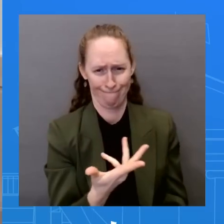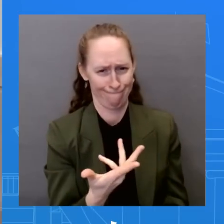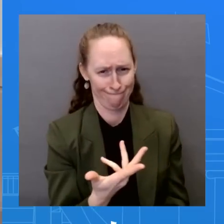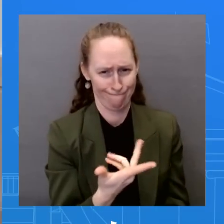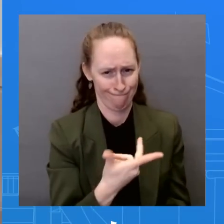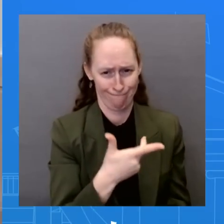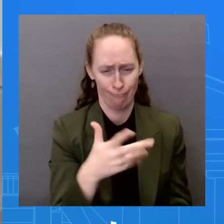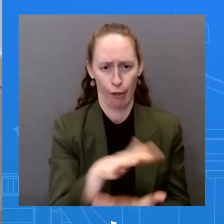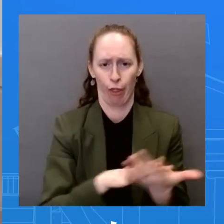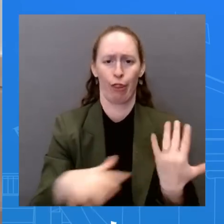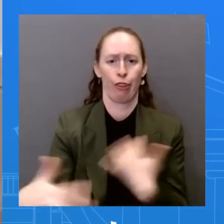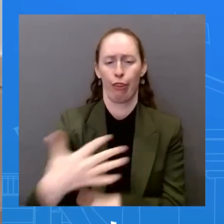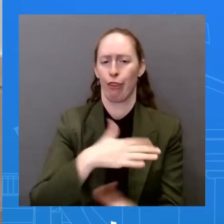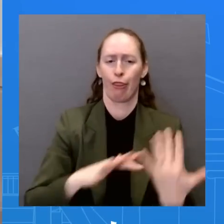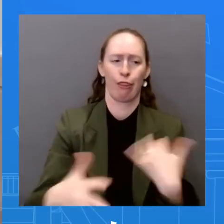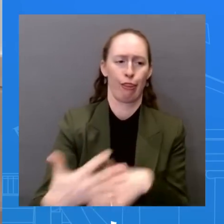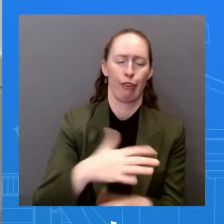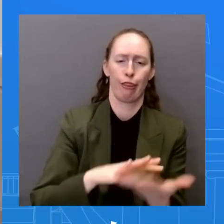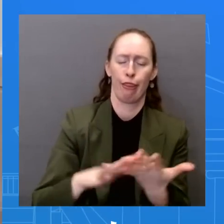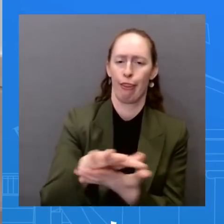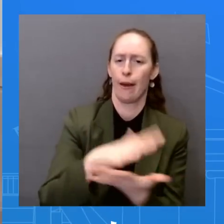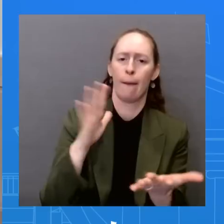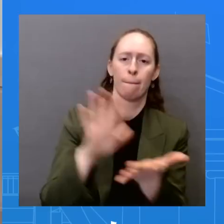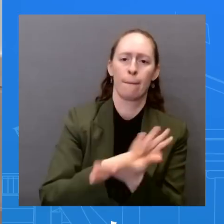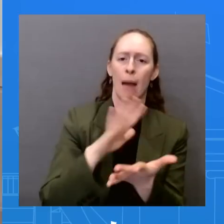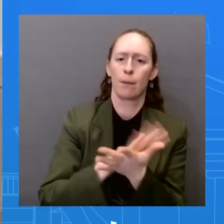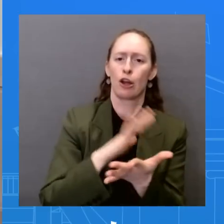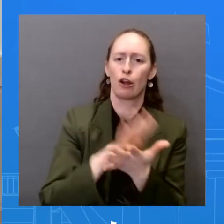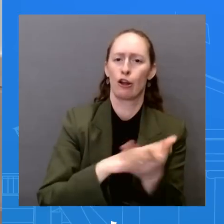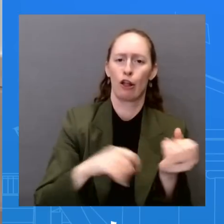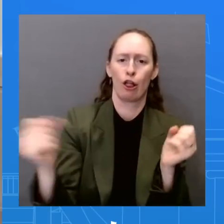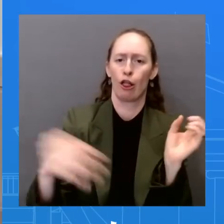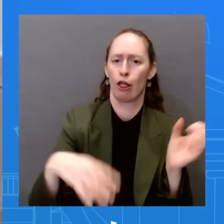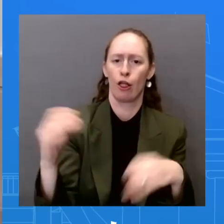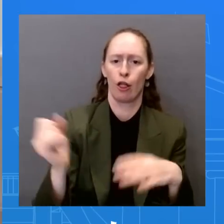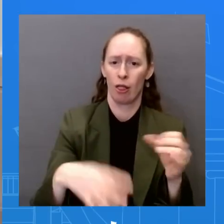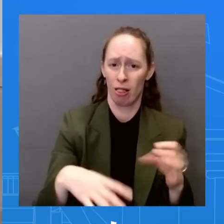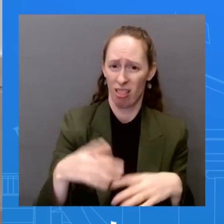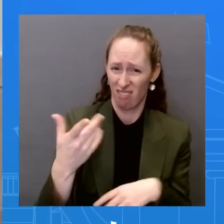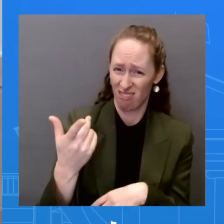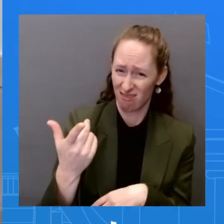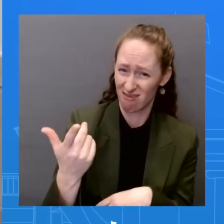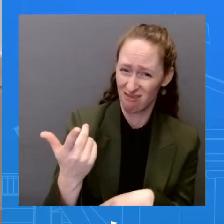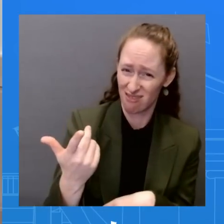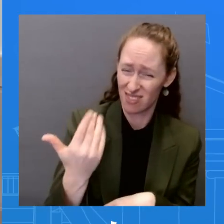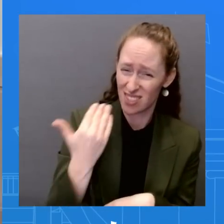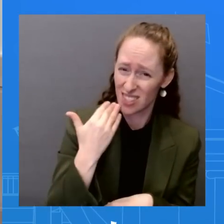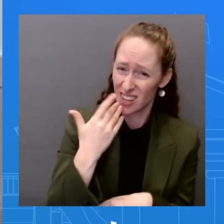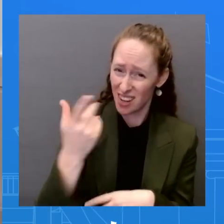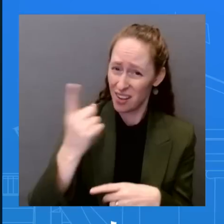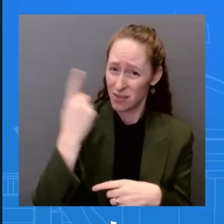they should view that information as secure? What has he done to try to make that message clear to those allies or adversaries around the world? Ms. Jean-Pierre: Again, I don't have --